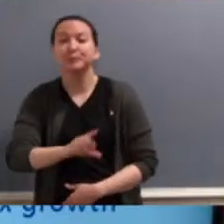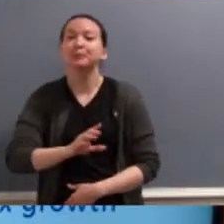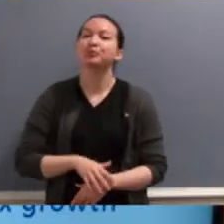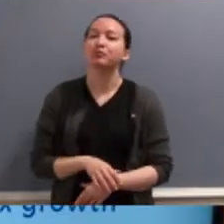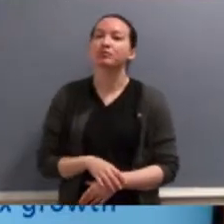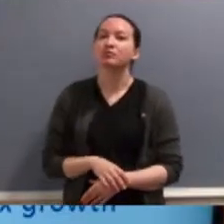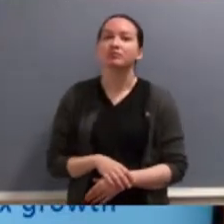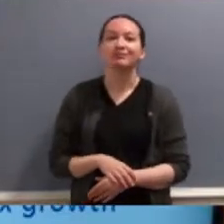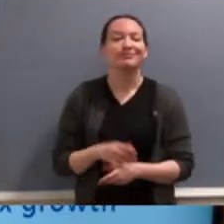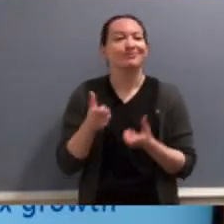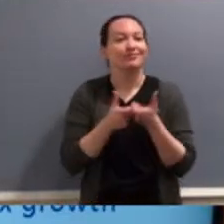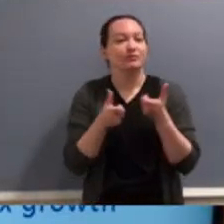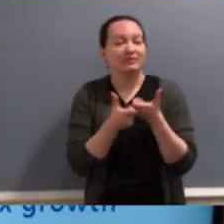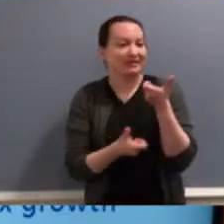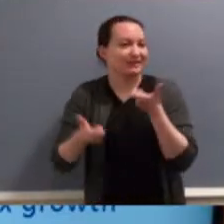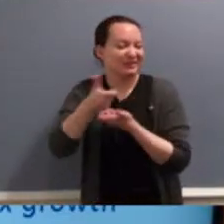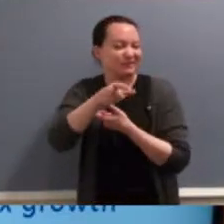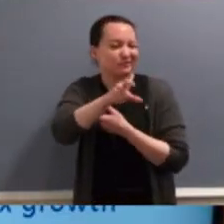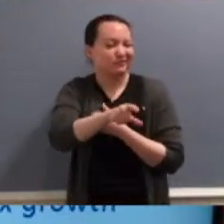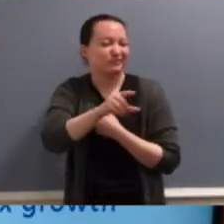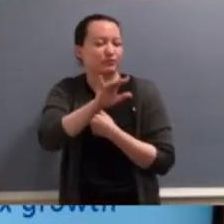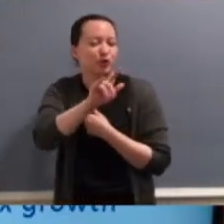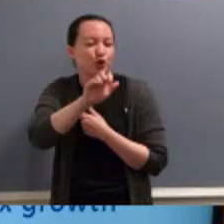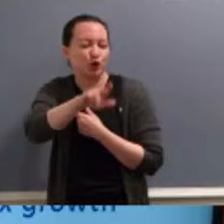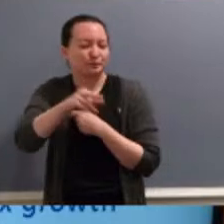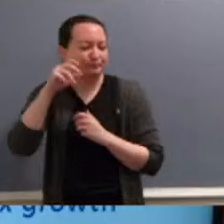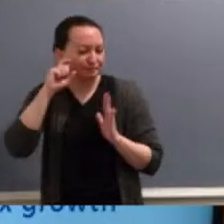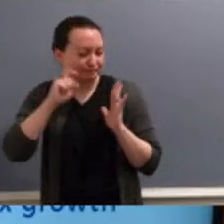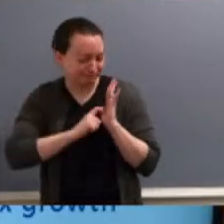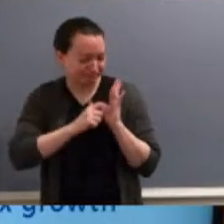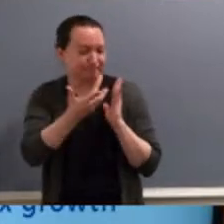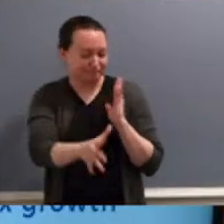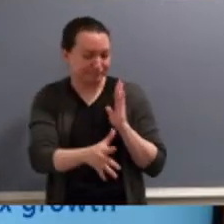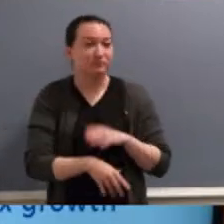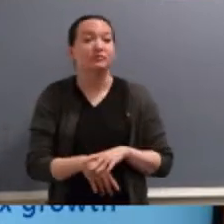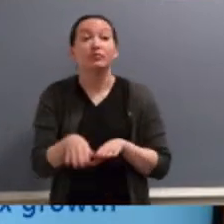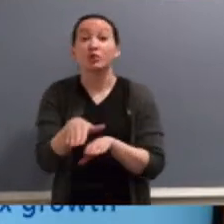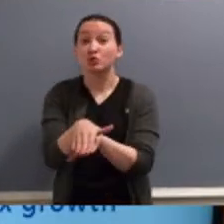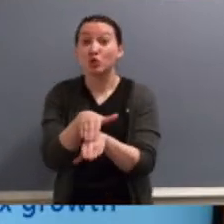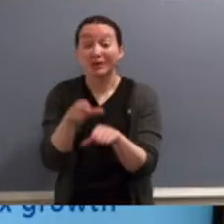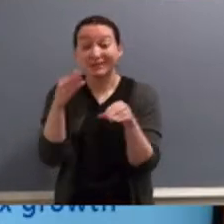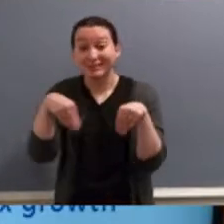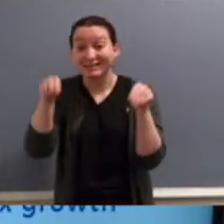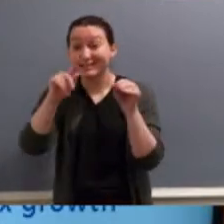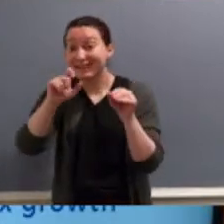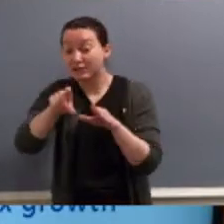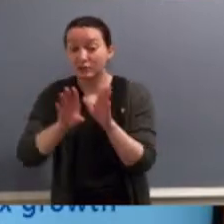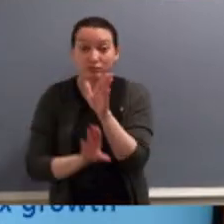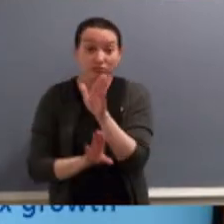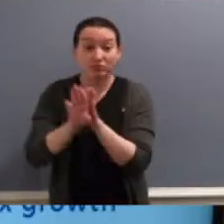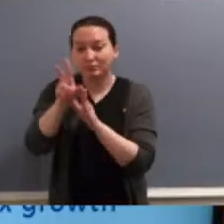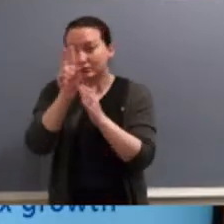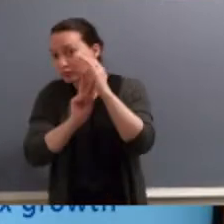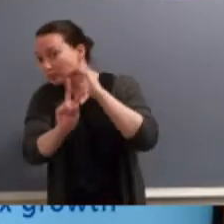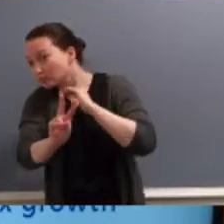Assistant Administrator Bruggen indicated a slowdown in sales tax growth is projected next